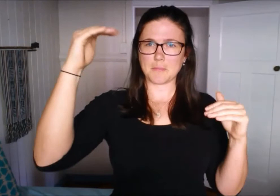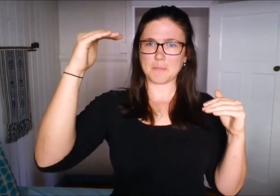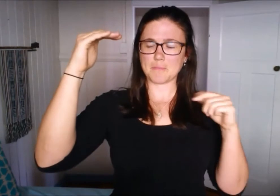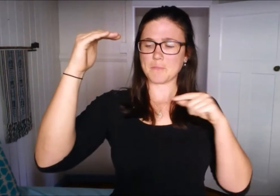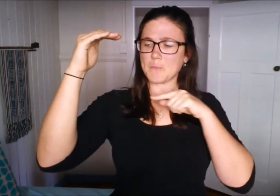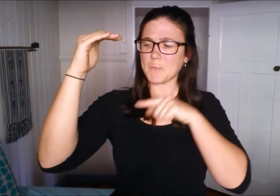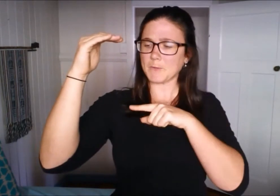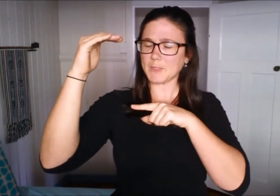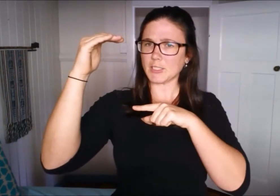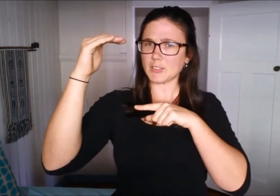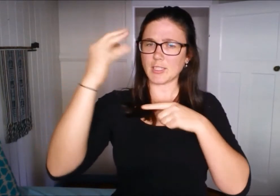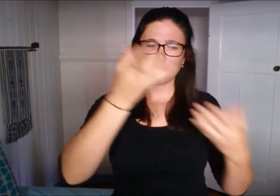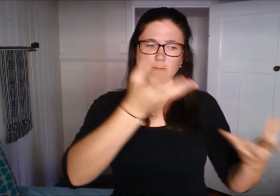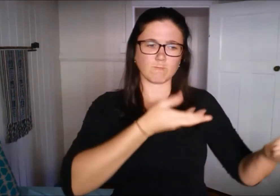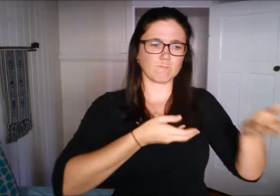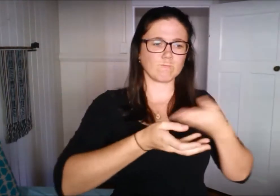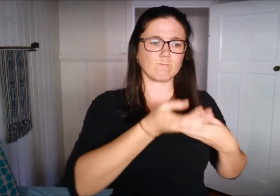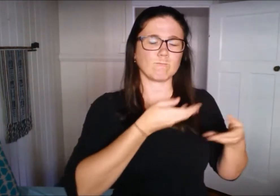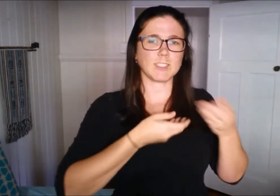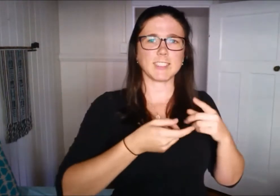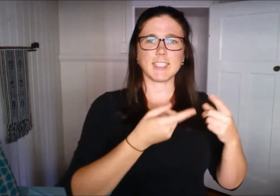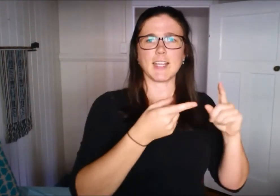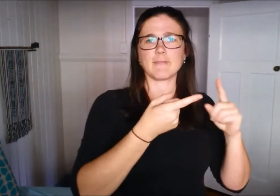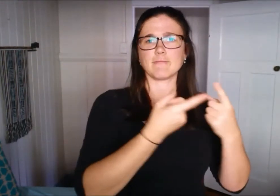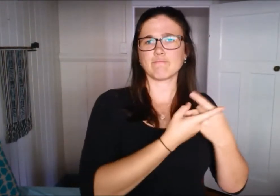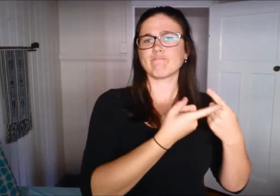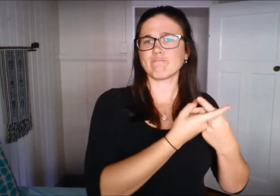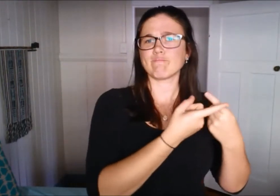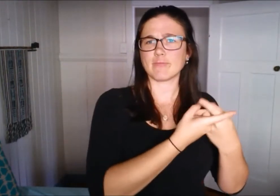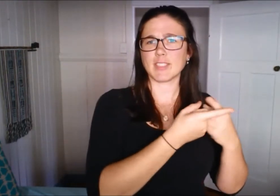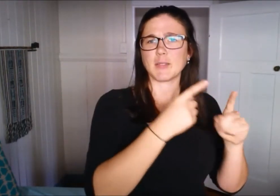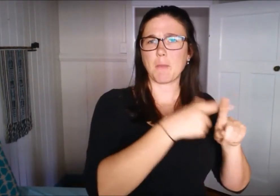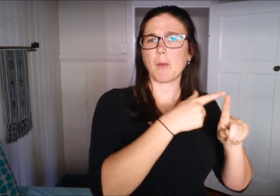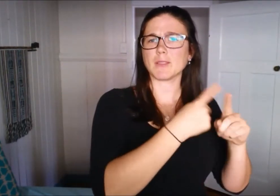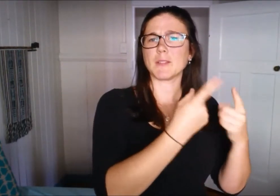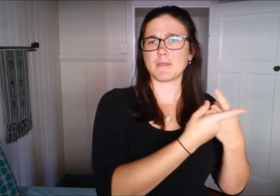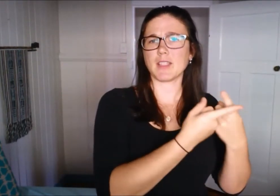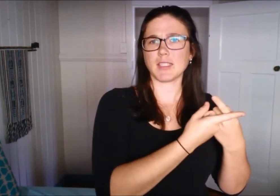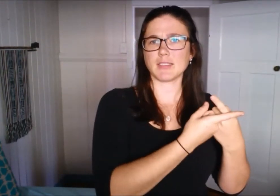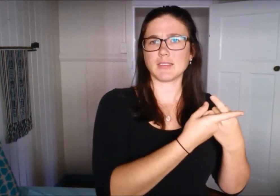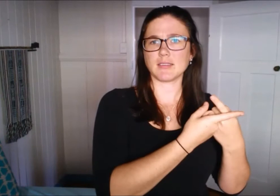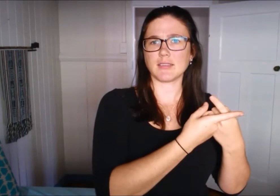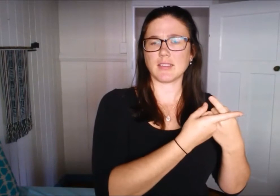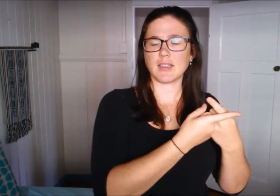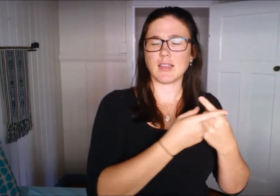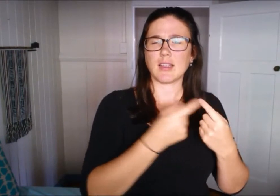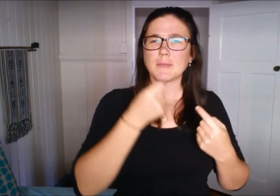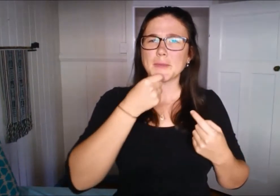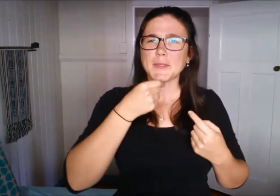that privilege is a little bit different to advantages.